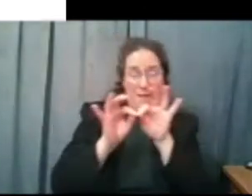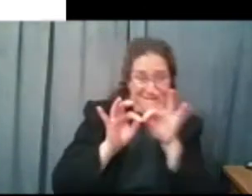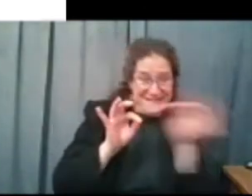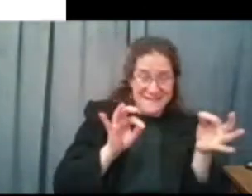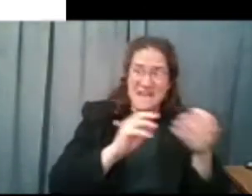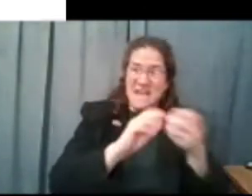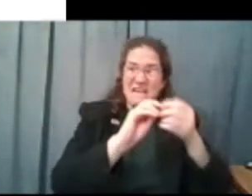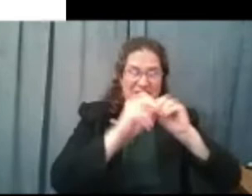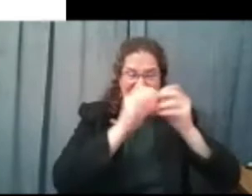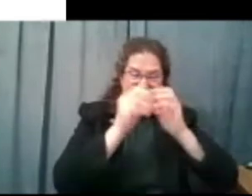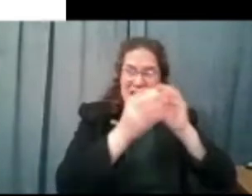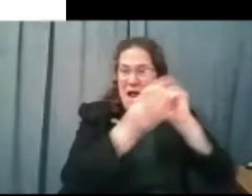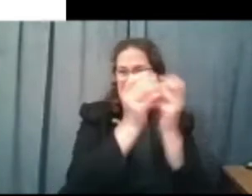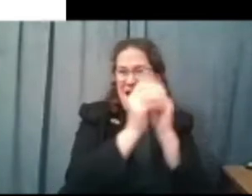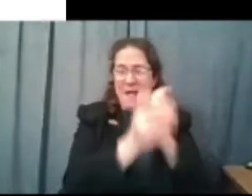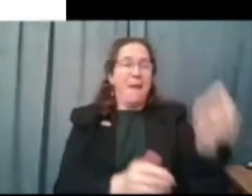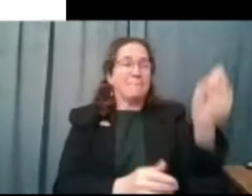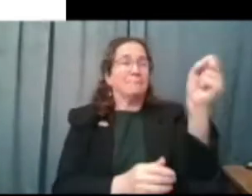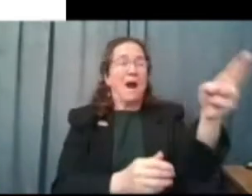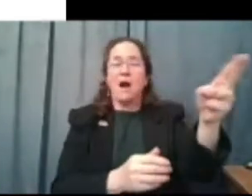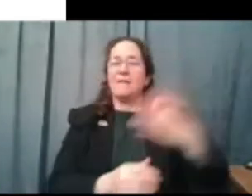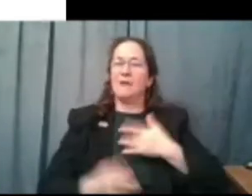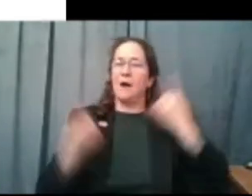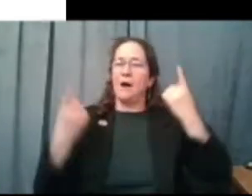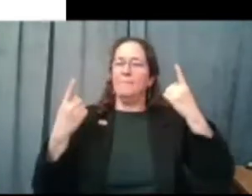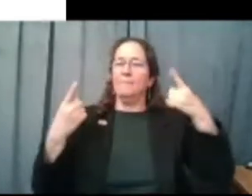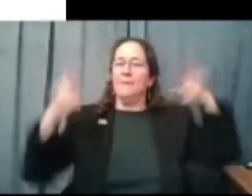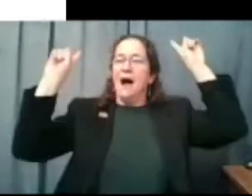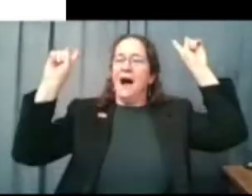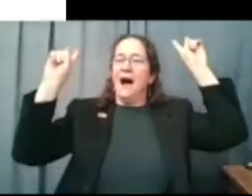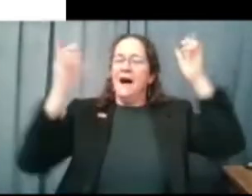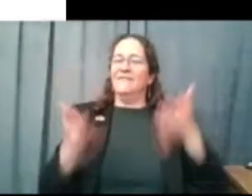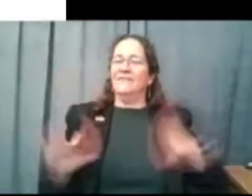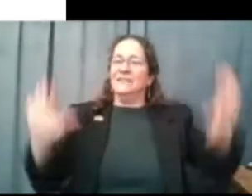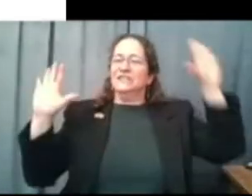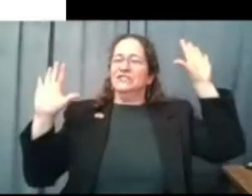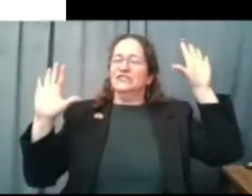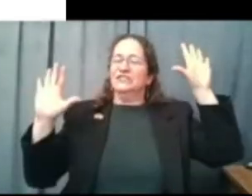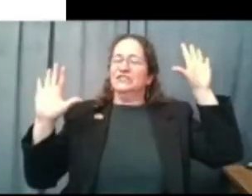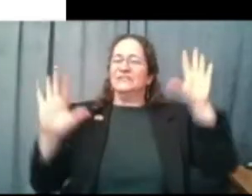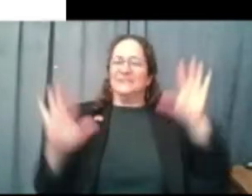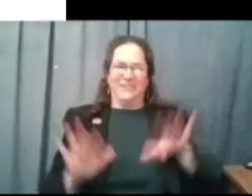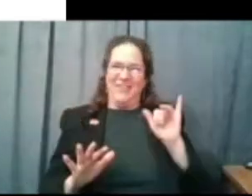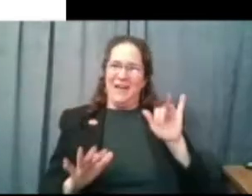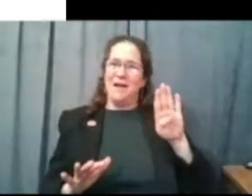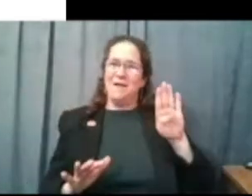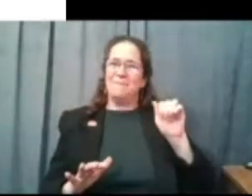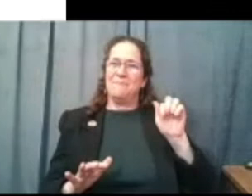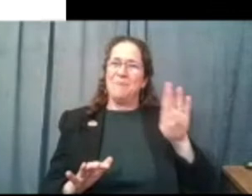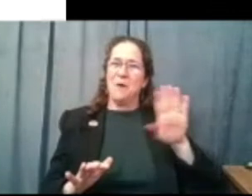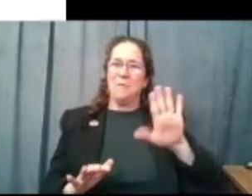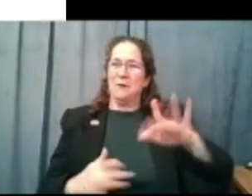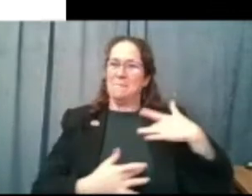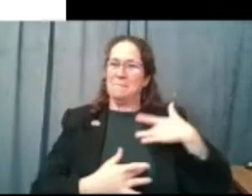It's like yes, that's one thing done. So that's how Barb does it. Heidi, any any thoughts?